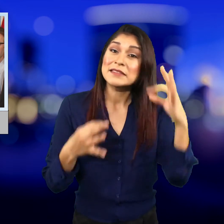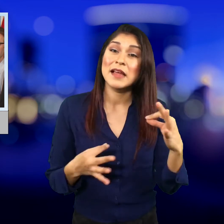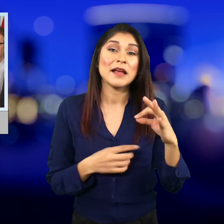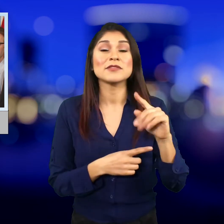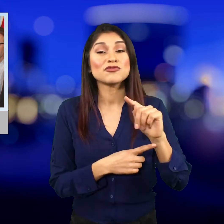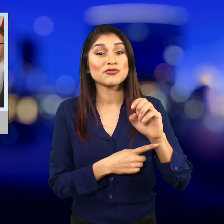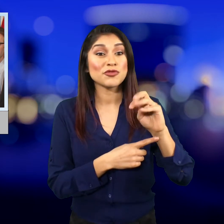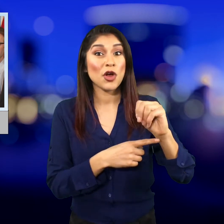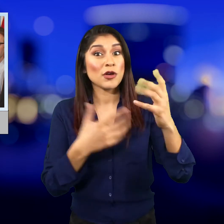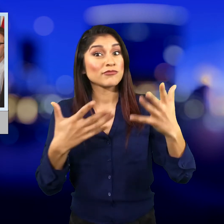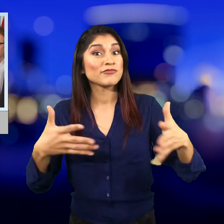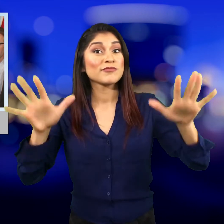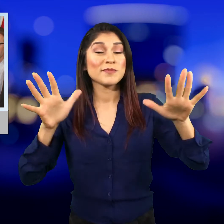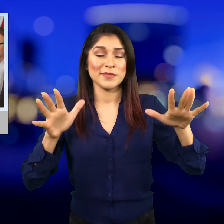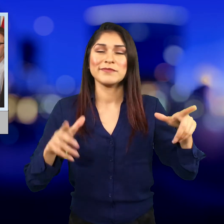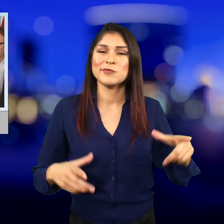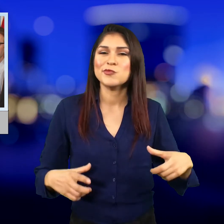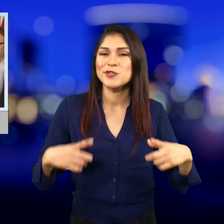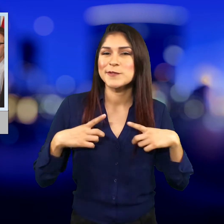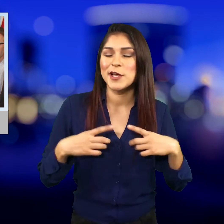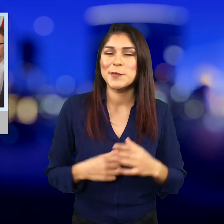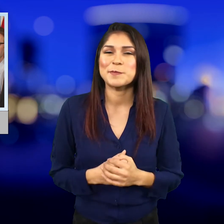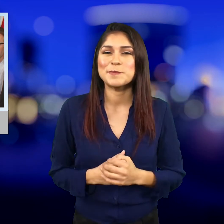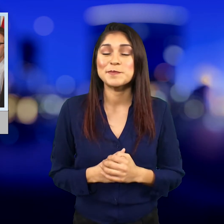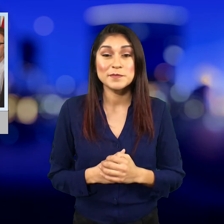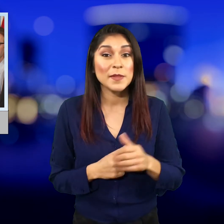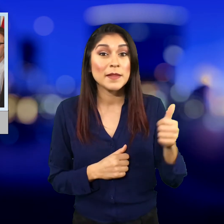I decided to retire at the end of this term."